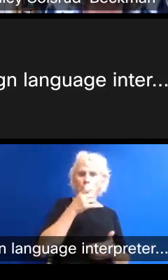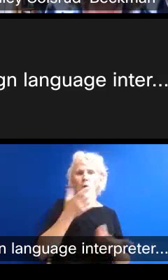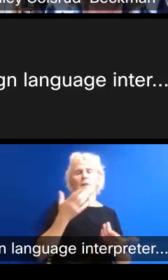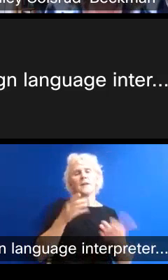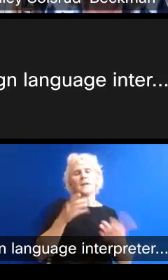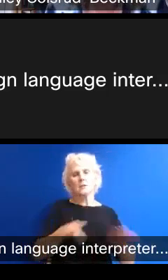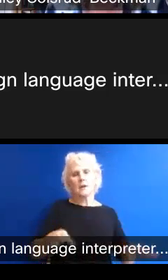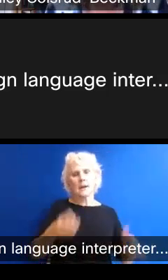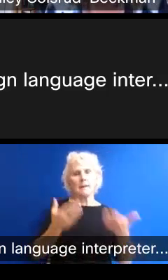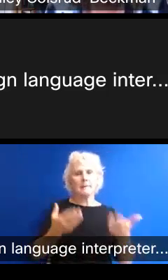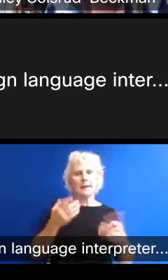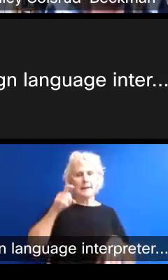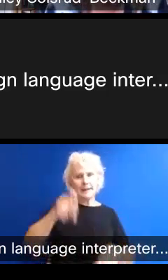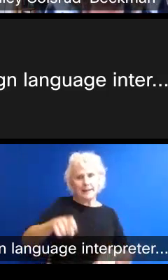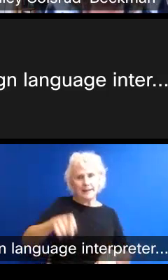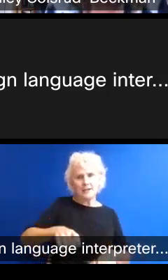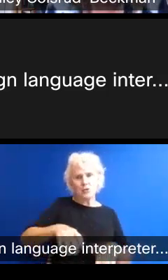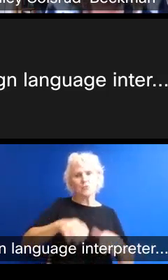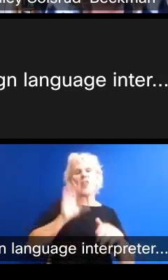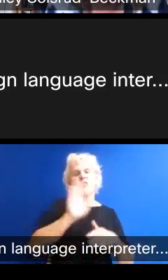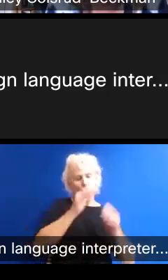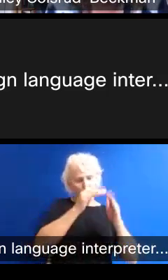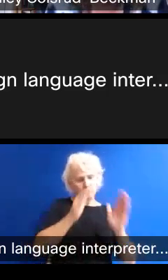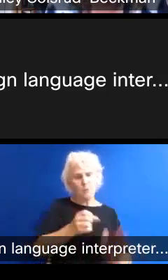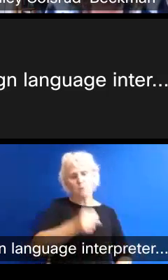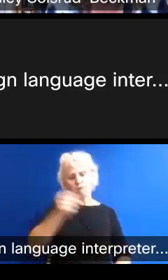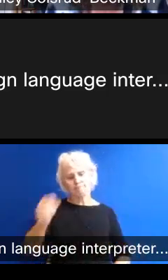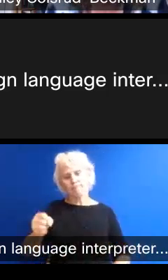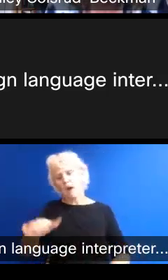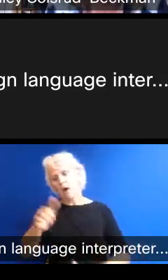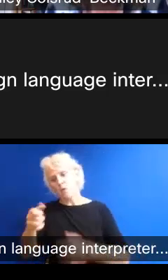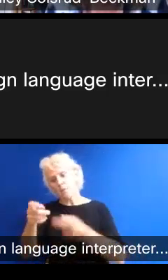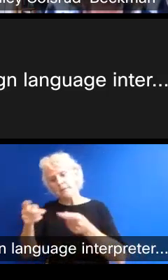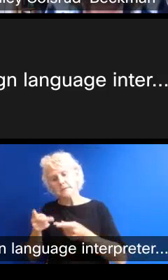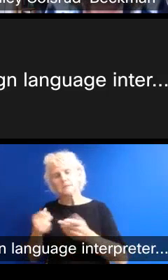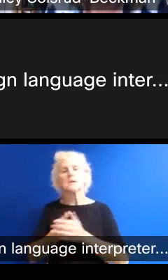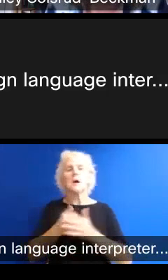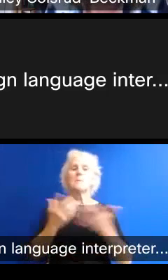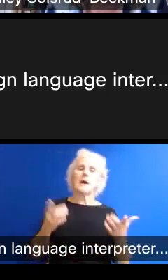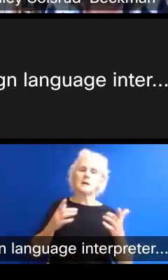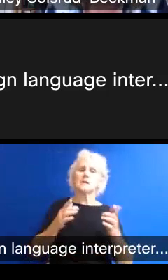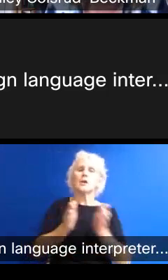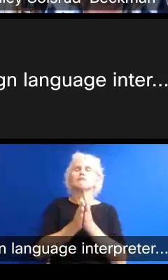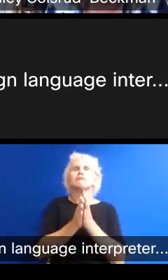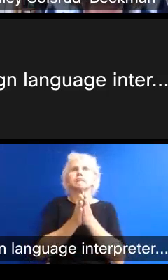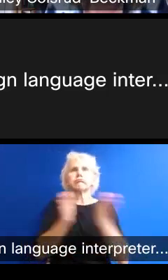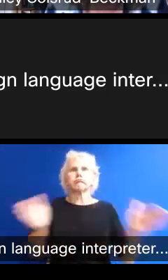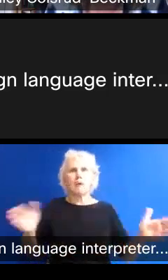placement. However, child welfare includes a broad array of services which include children